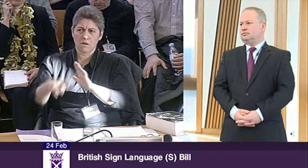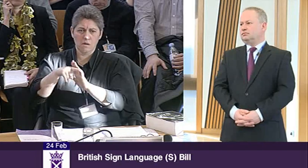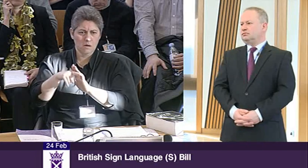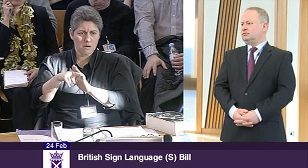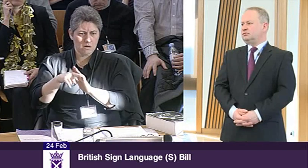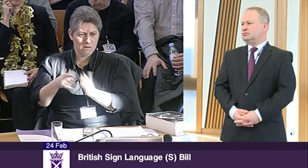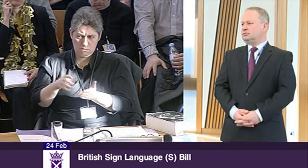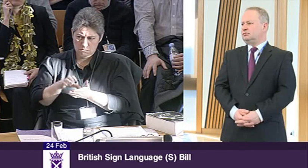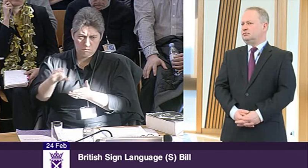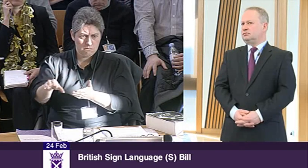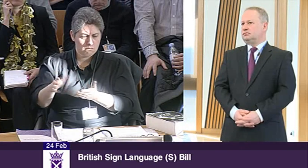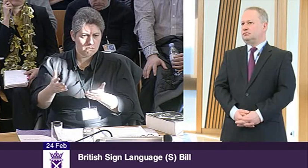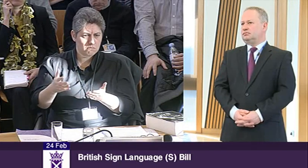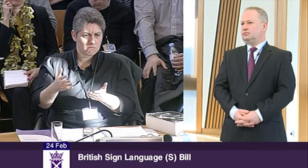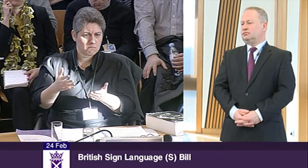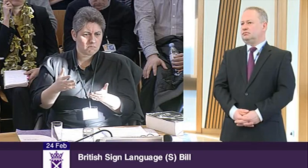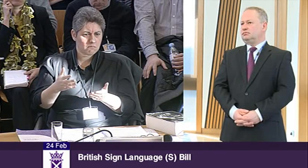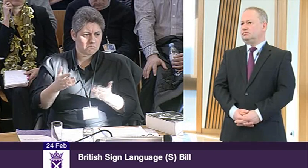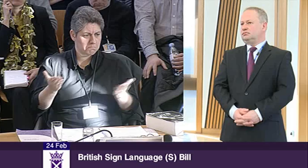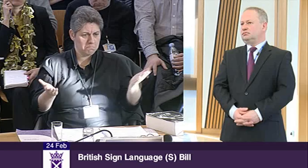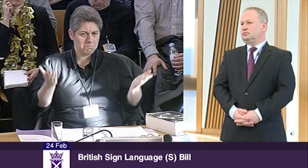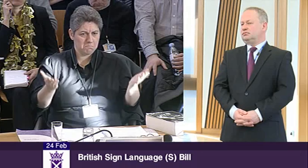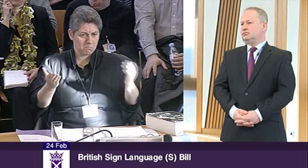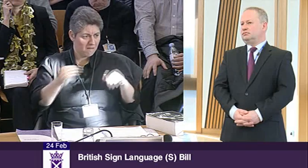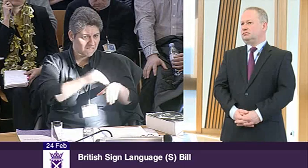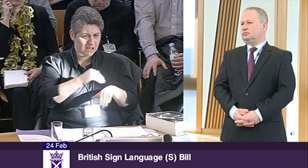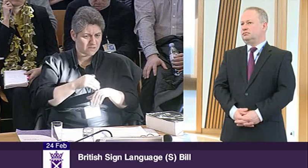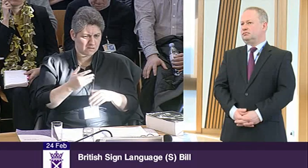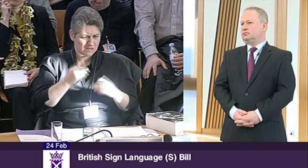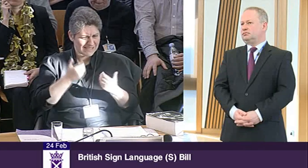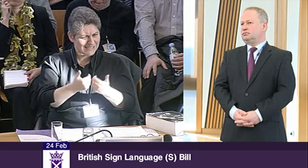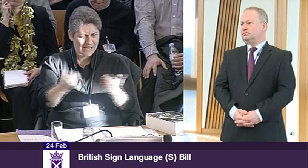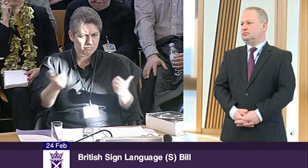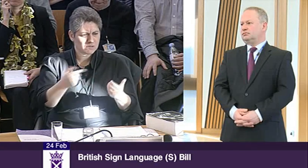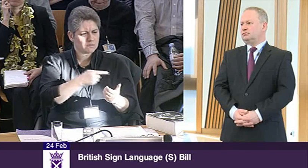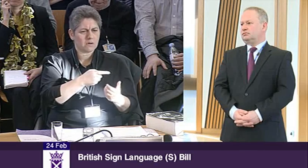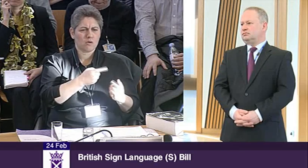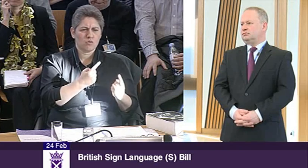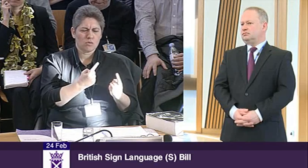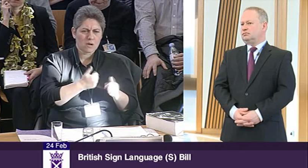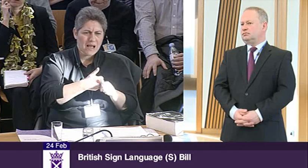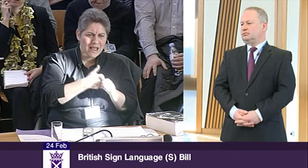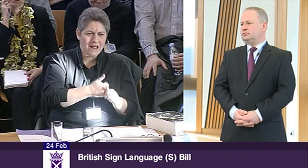decades—if we can spend money in that direction, we can certainly use a bill to direct people